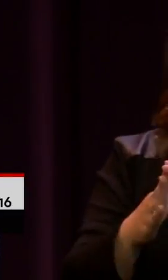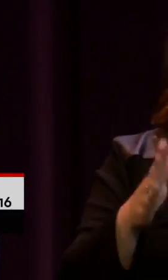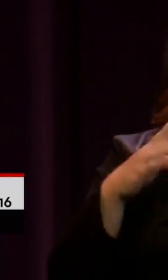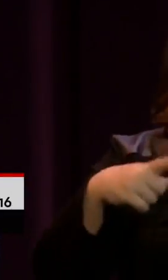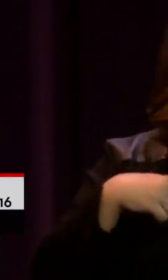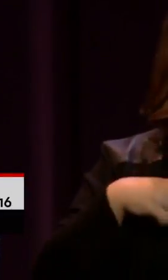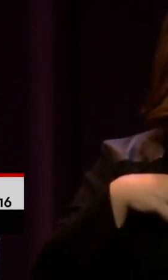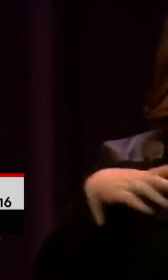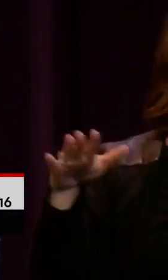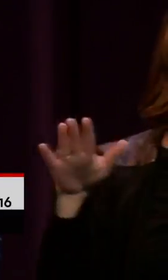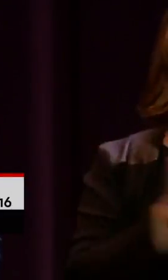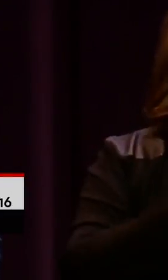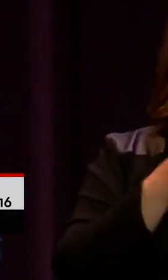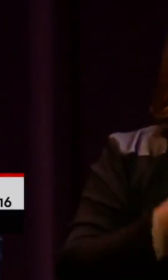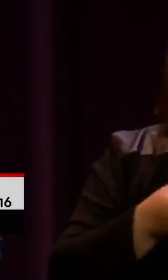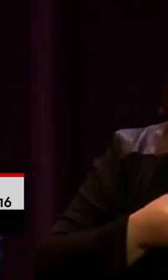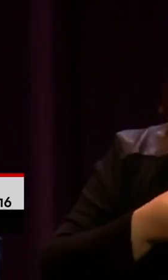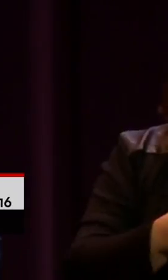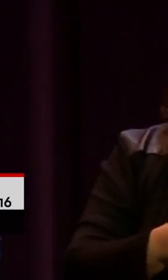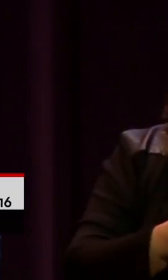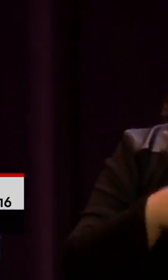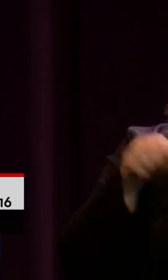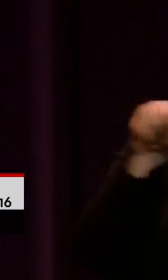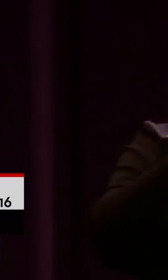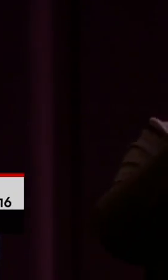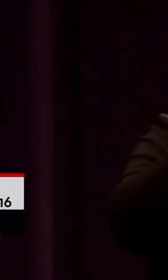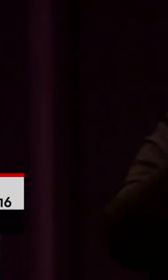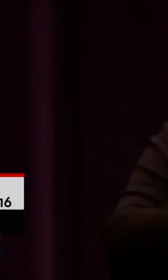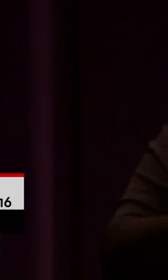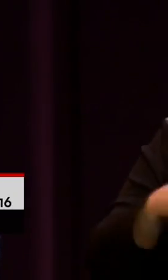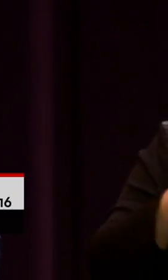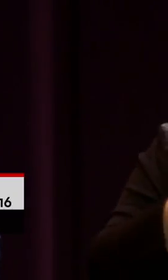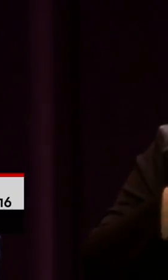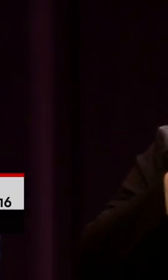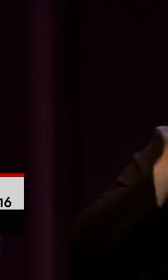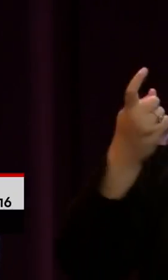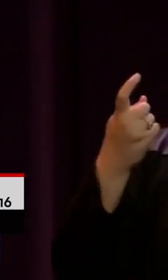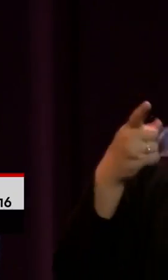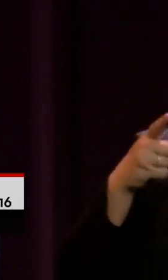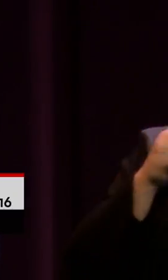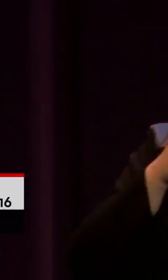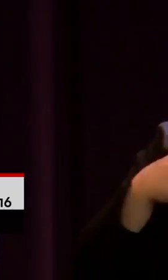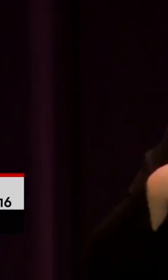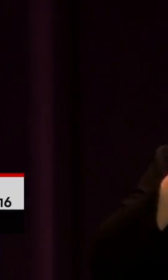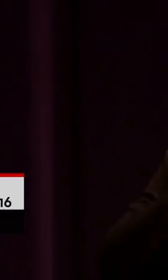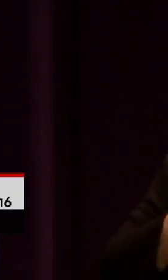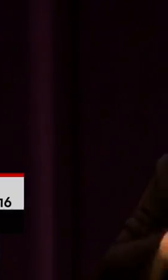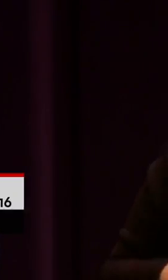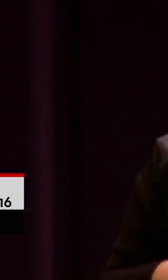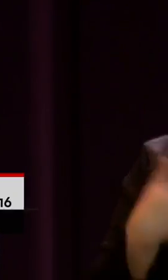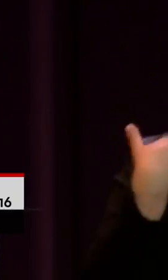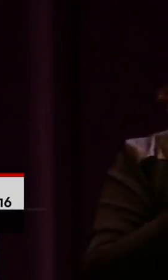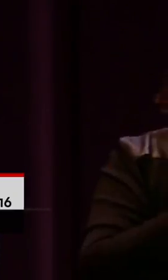OTHER CITY AND STATE IN THE NATION. WE BOLSTERED THE INTEGRITY OF OUR GOVERNMENT, STRENGTHENING